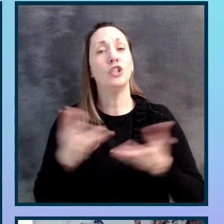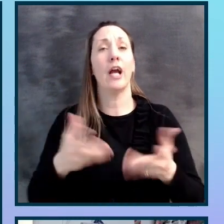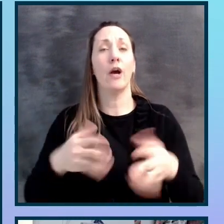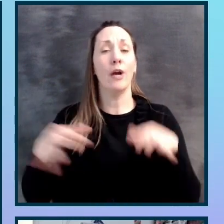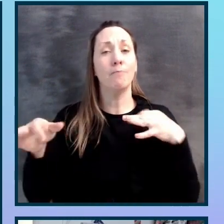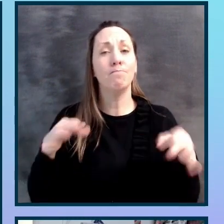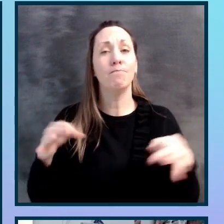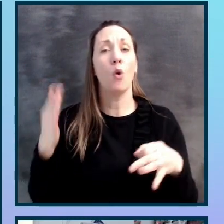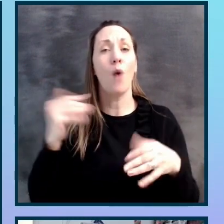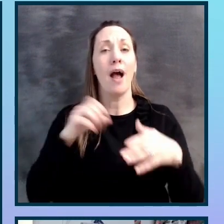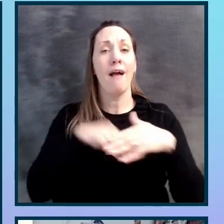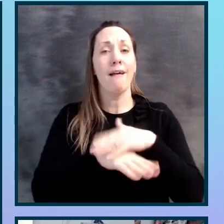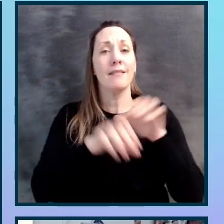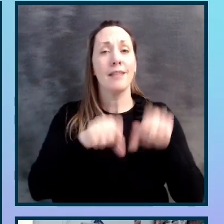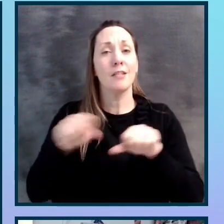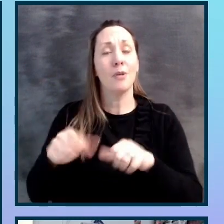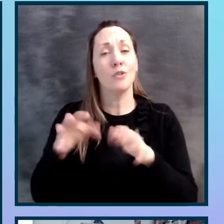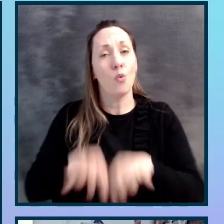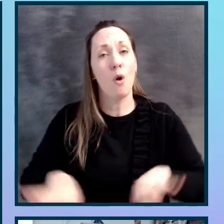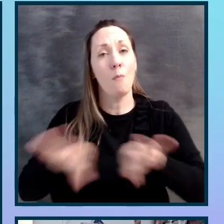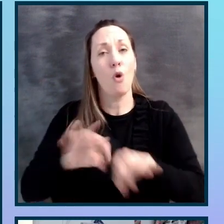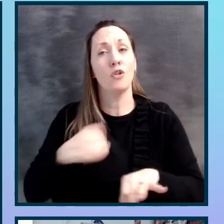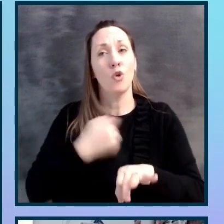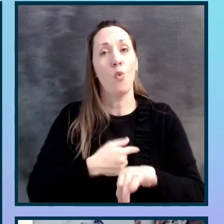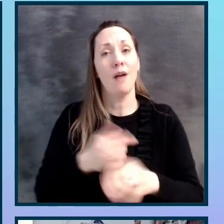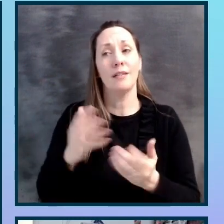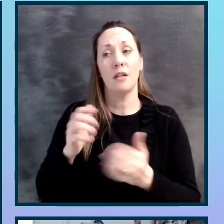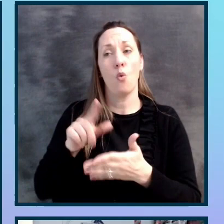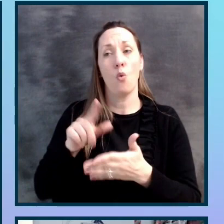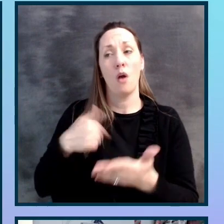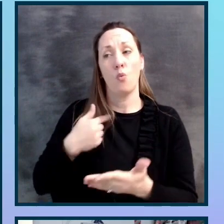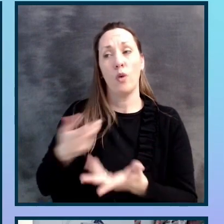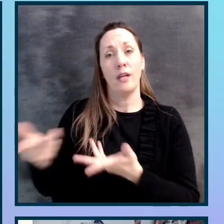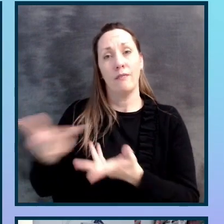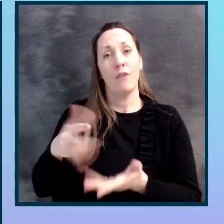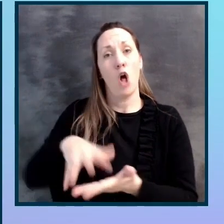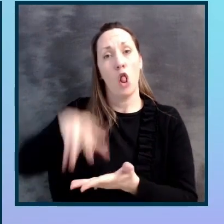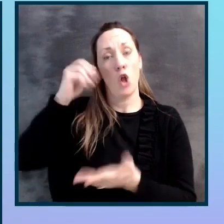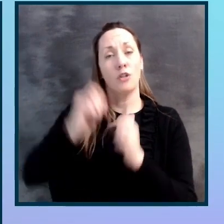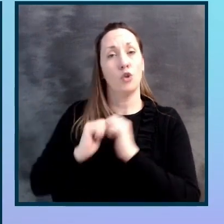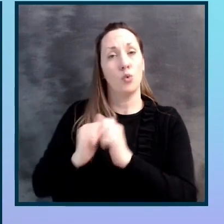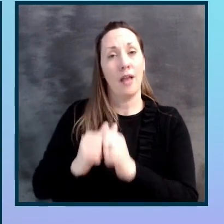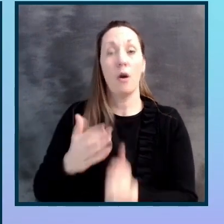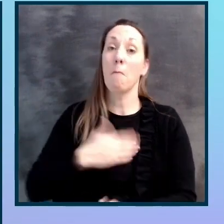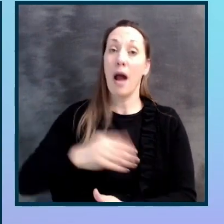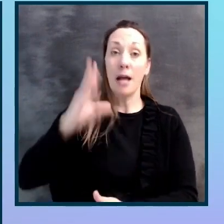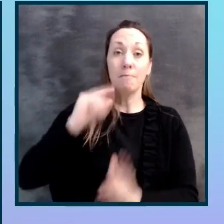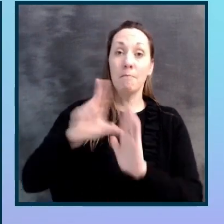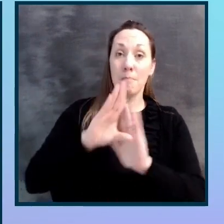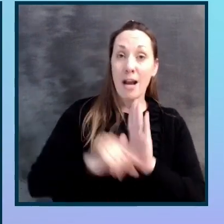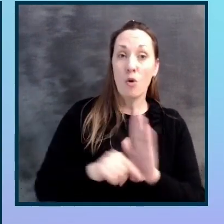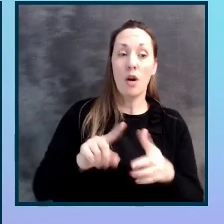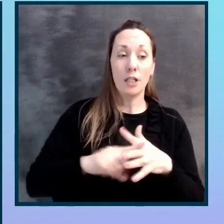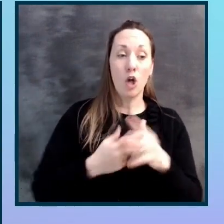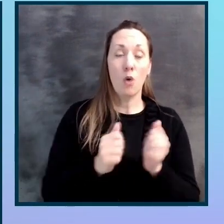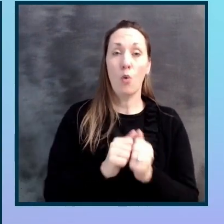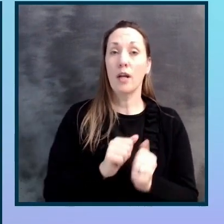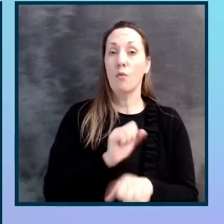and how we work together and what we've learned. As for my background, I started working in the software industry a little over 30 years ago,